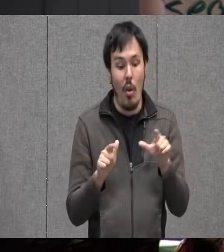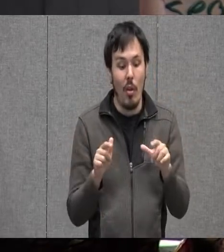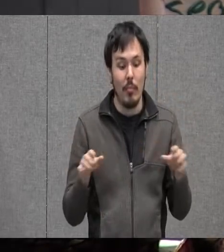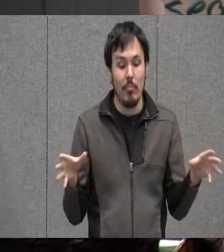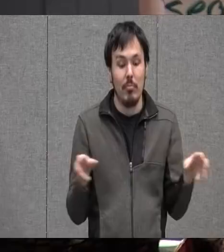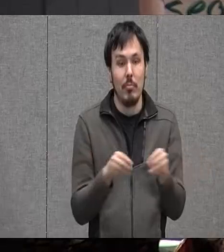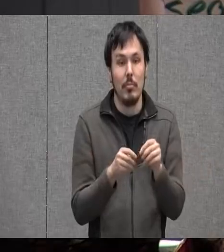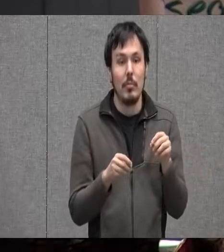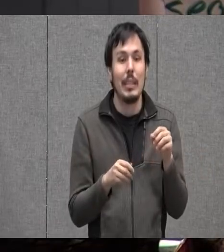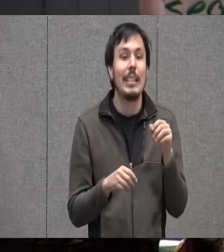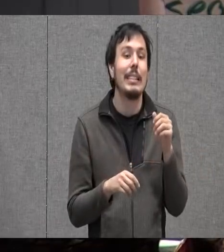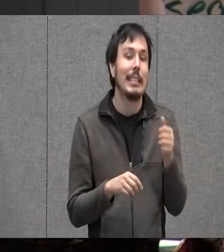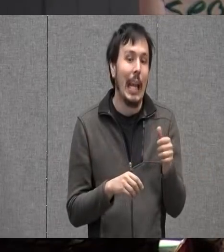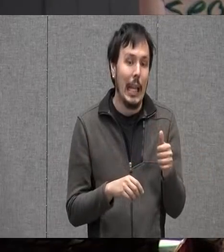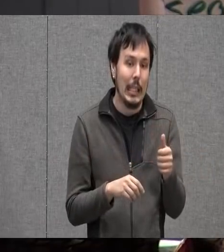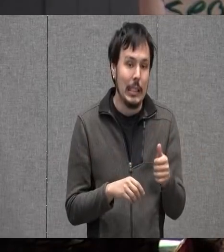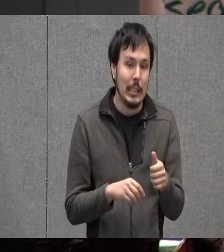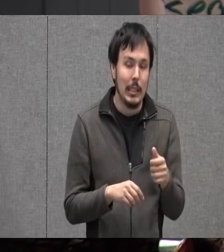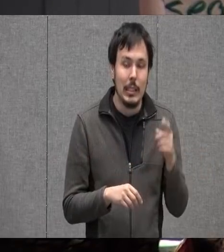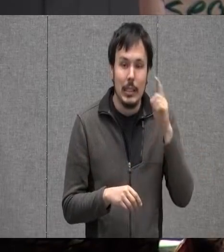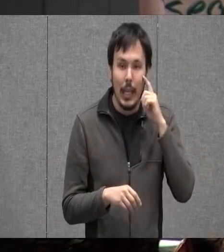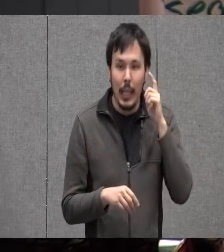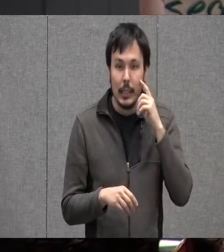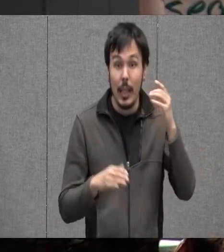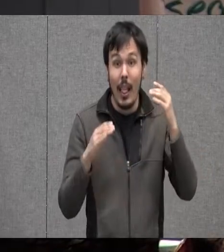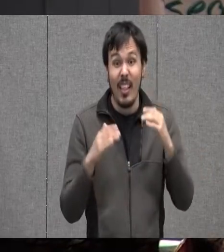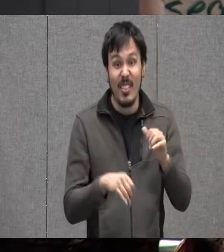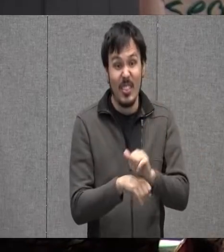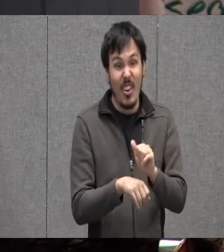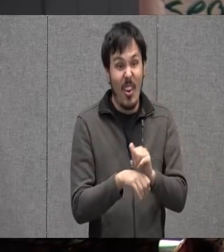Oh my gosh you guys, this next job looks really big.